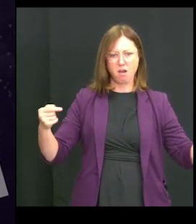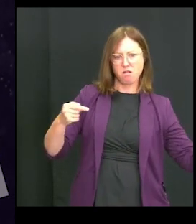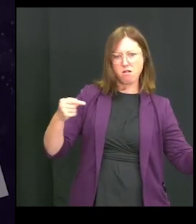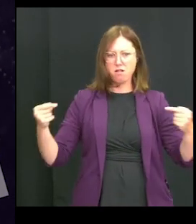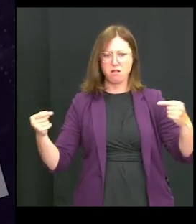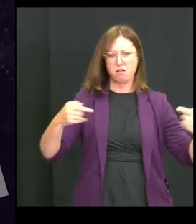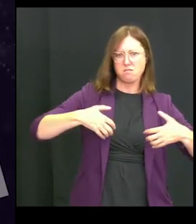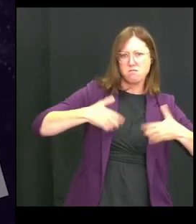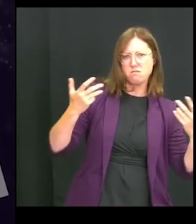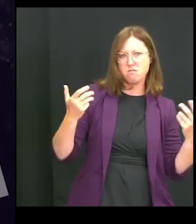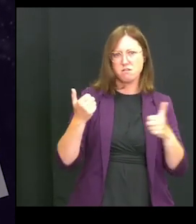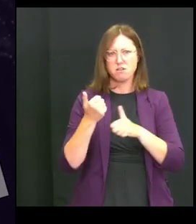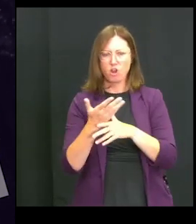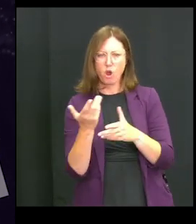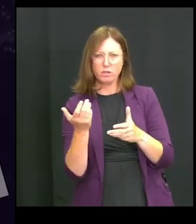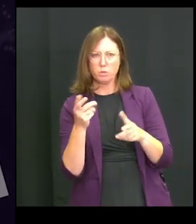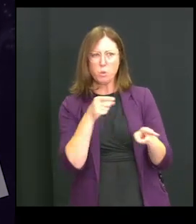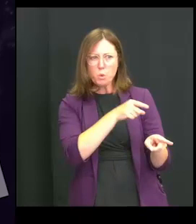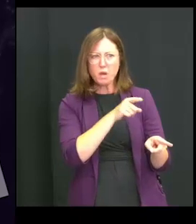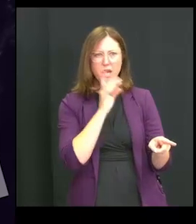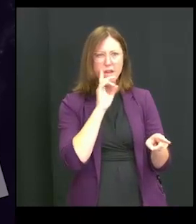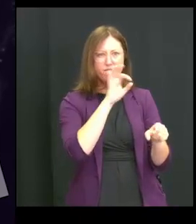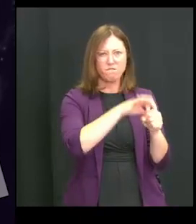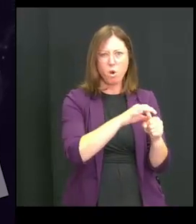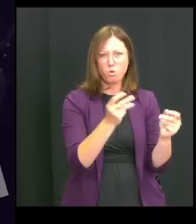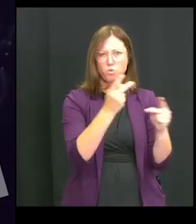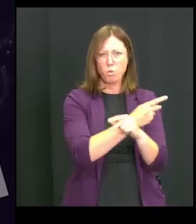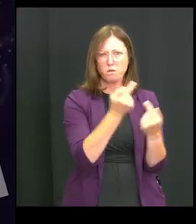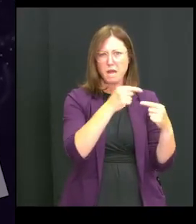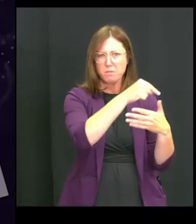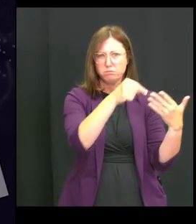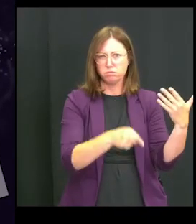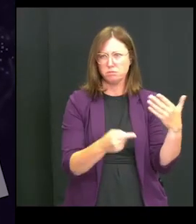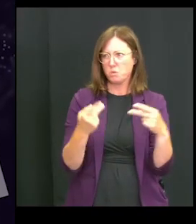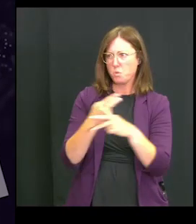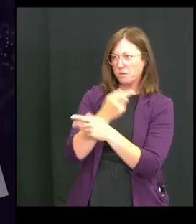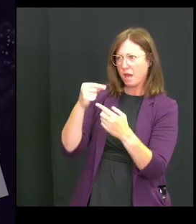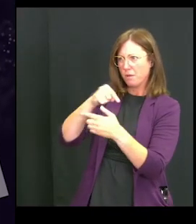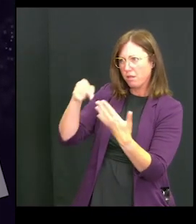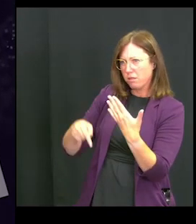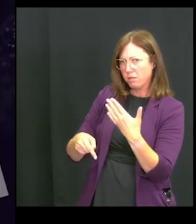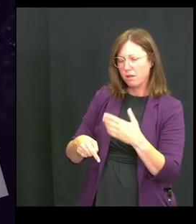and fear of electing another party." And Susan Delacourt of the Toronto Star writes that